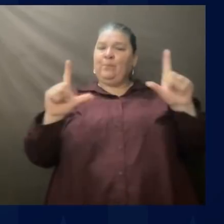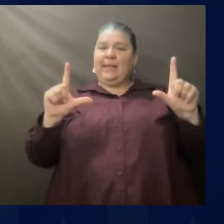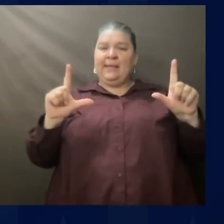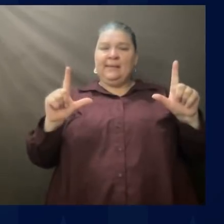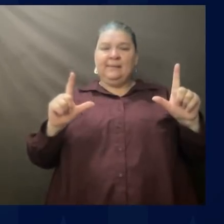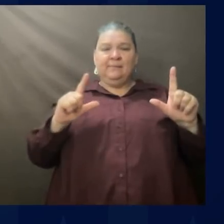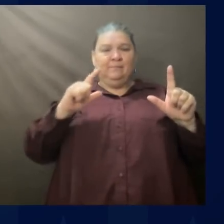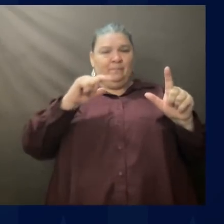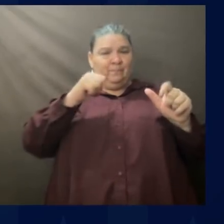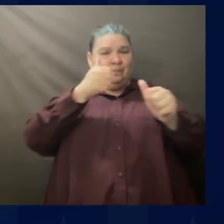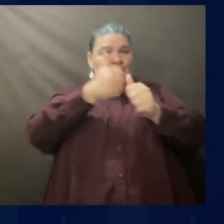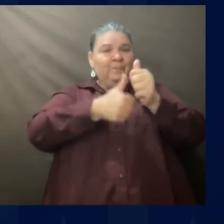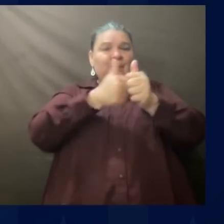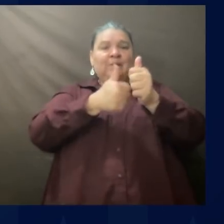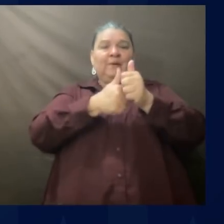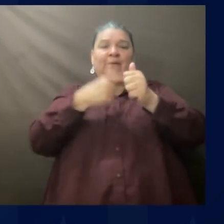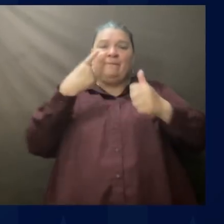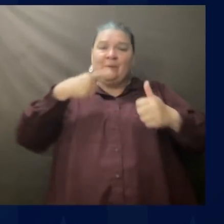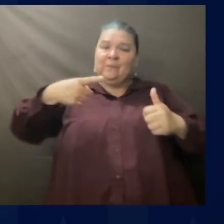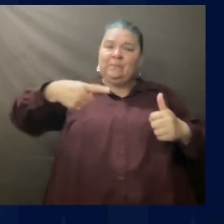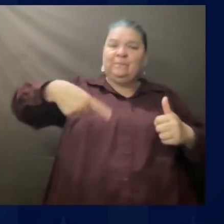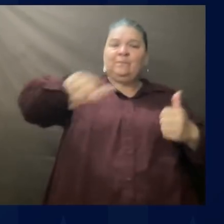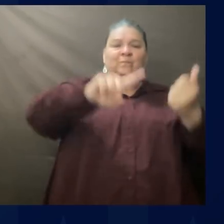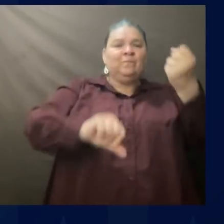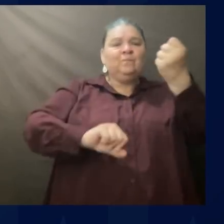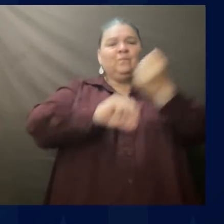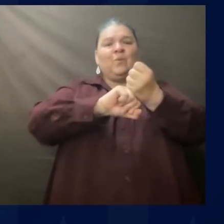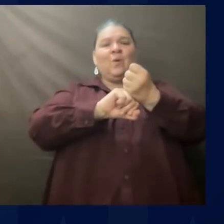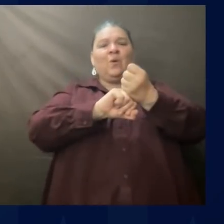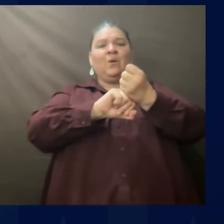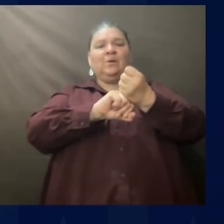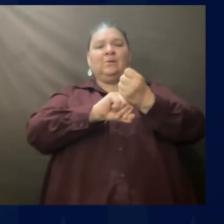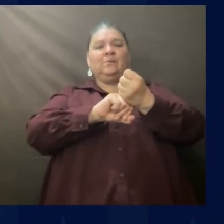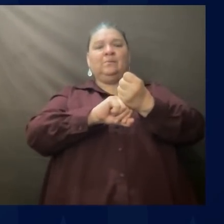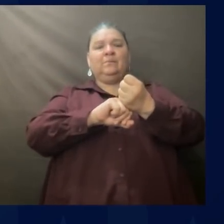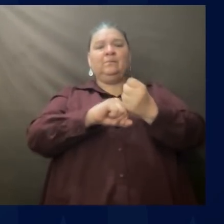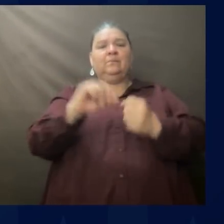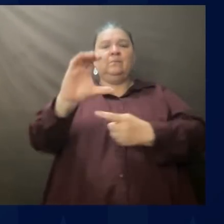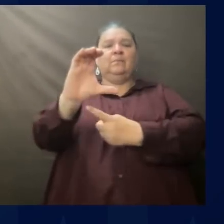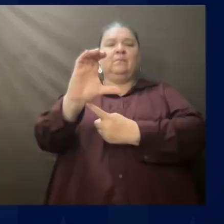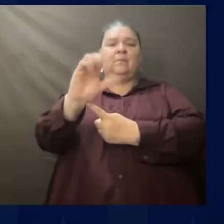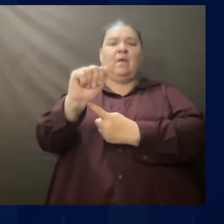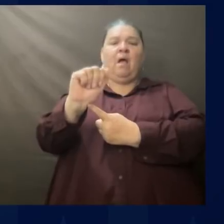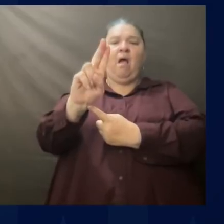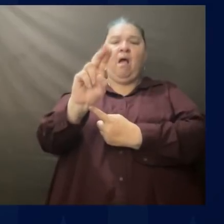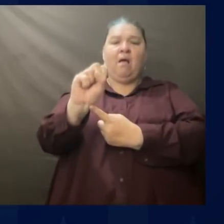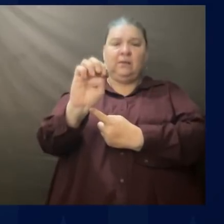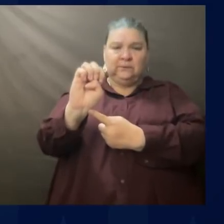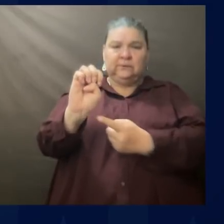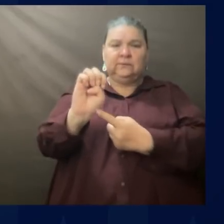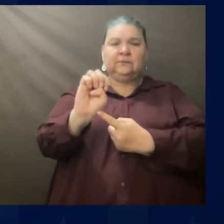but the cause for which they lived. And we must continue -- we must live a life